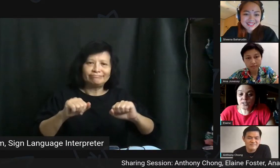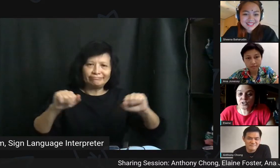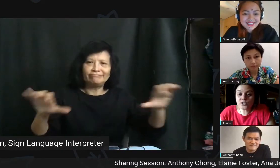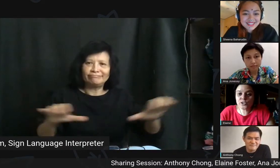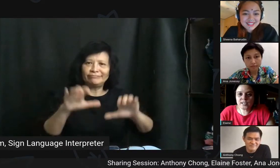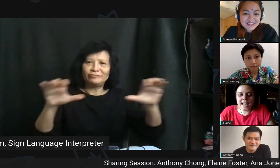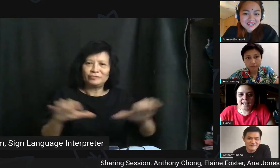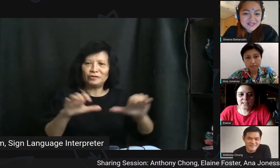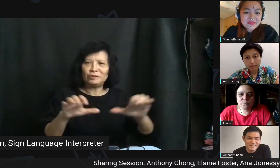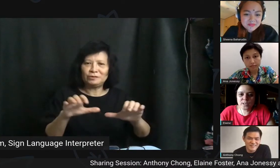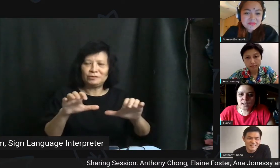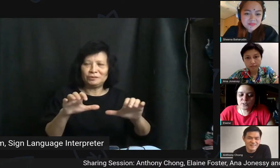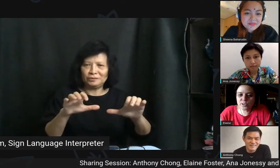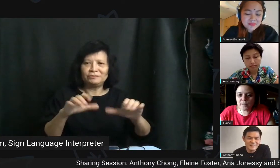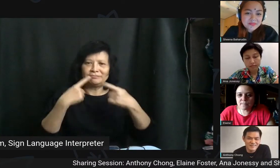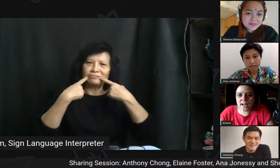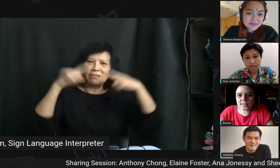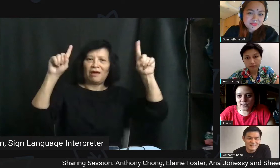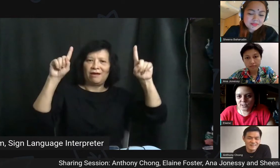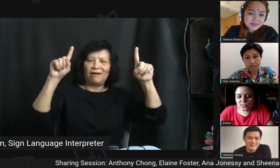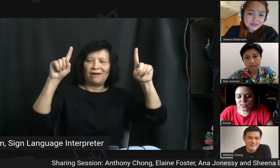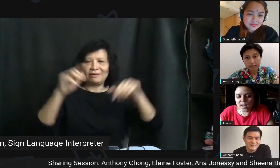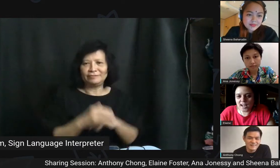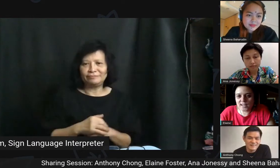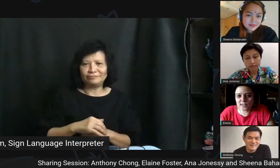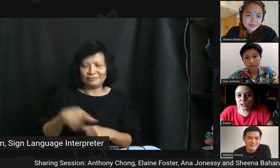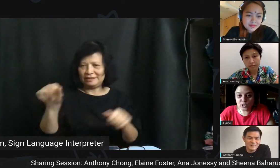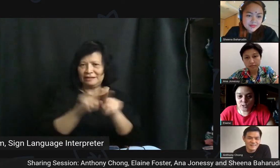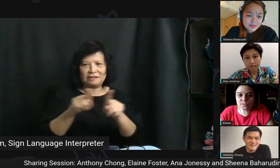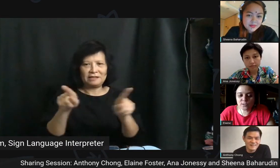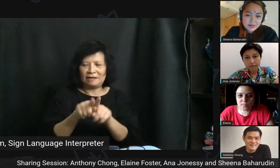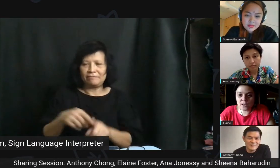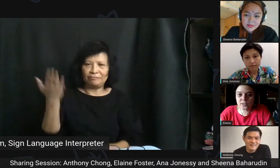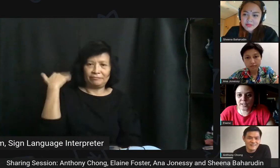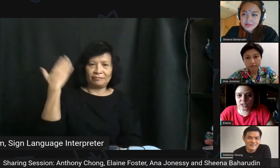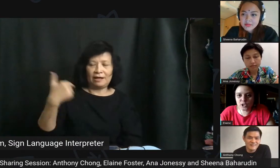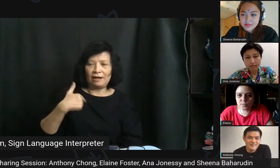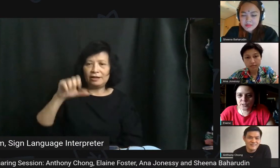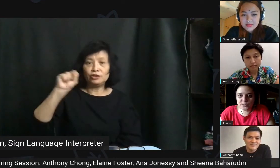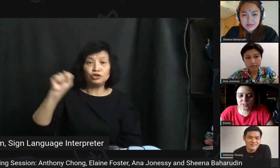Understood. And when I was doing my master, I learnt from other interpreters